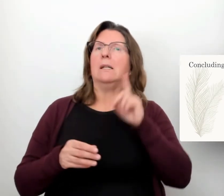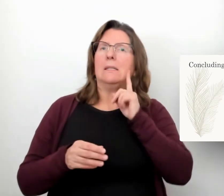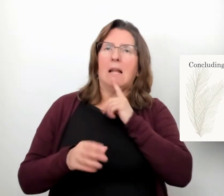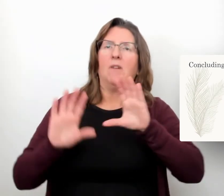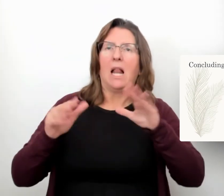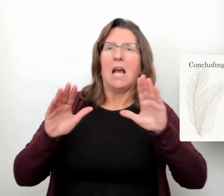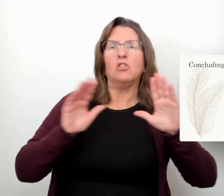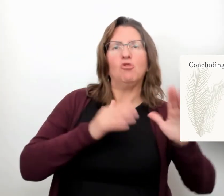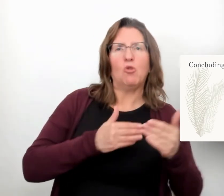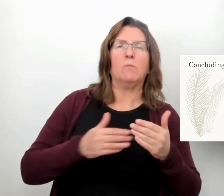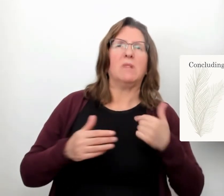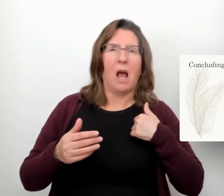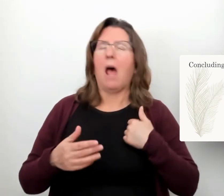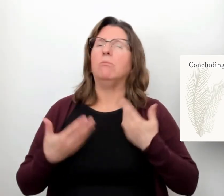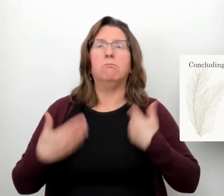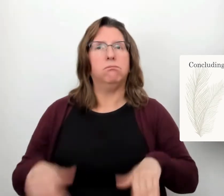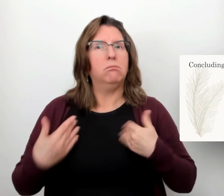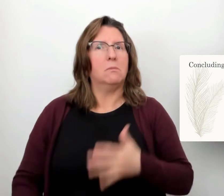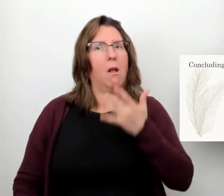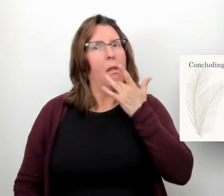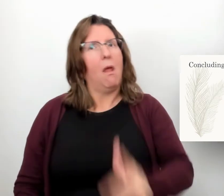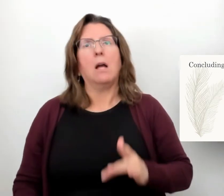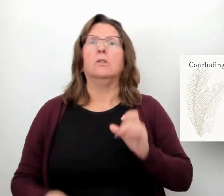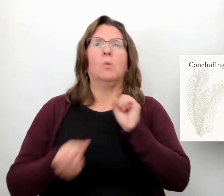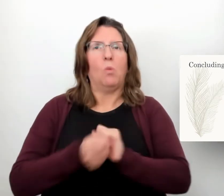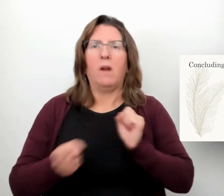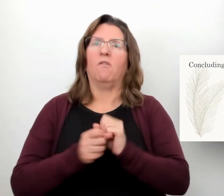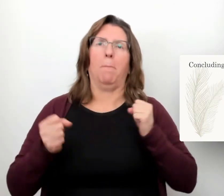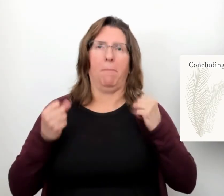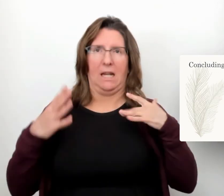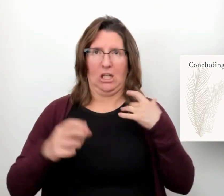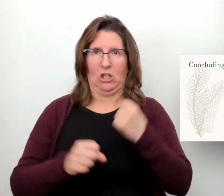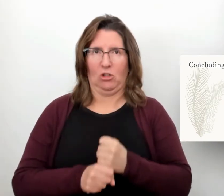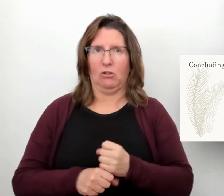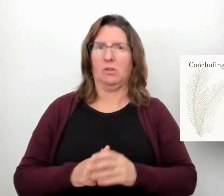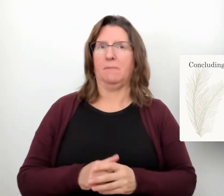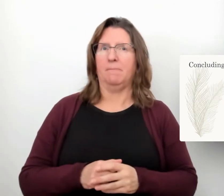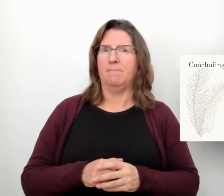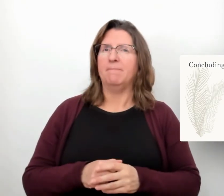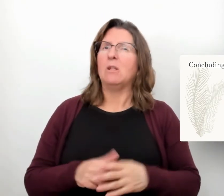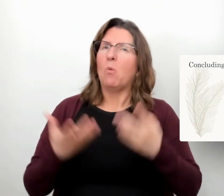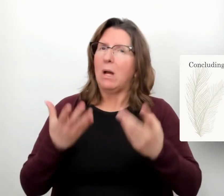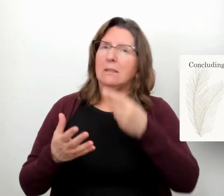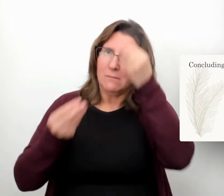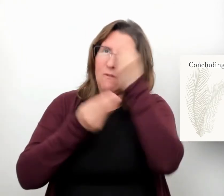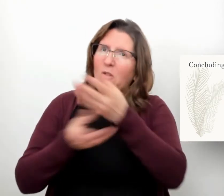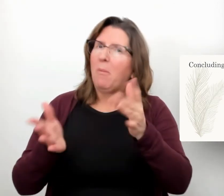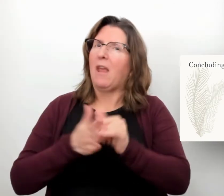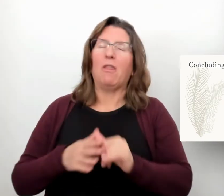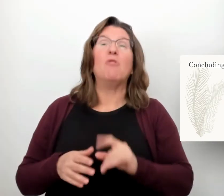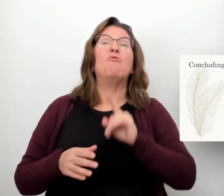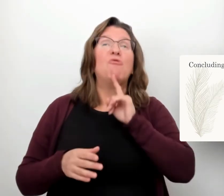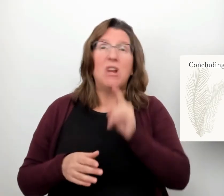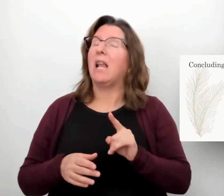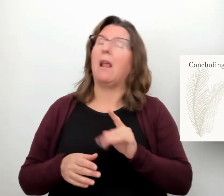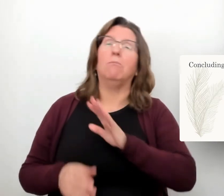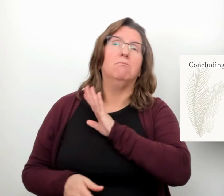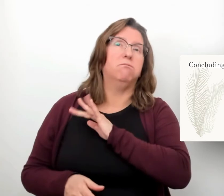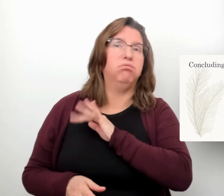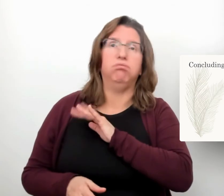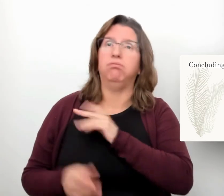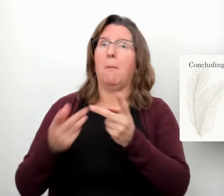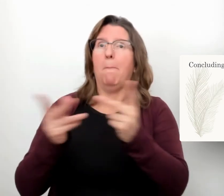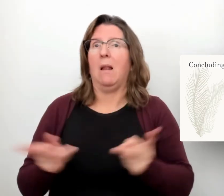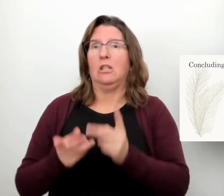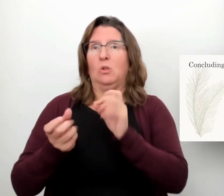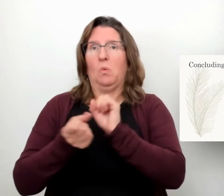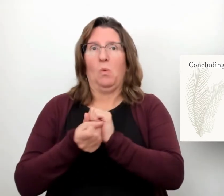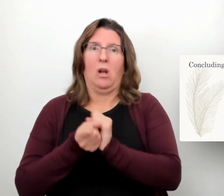I will conclude with some final thoughts on the deaf classroom, which I was privileged to have worked in for many years.